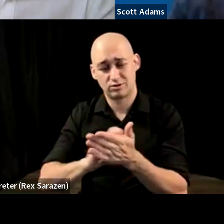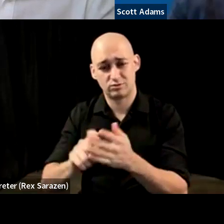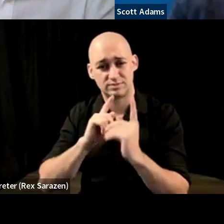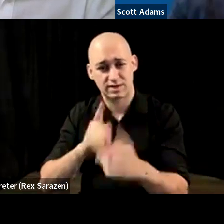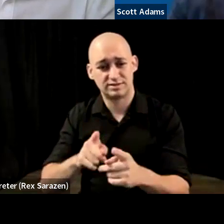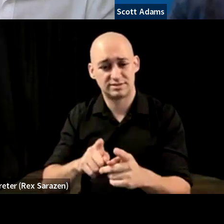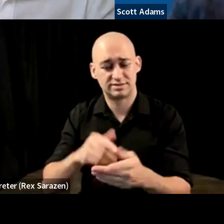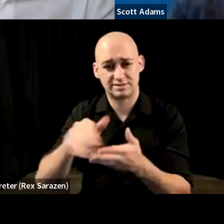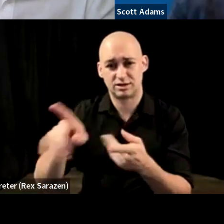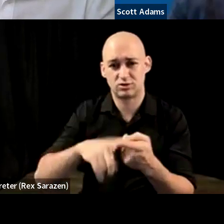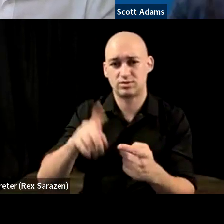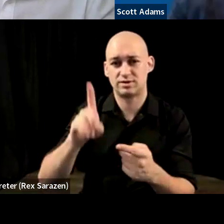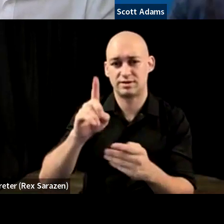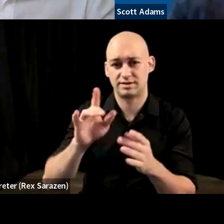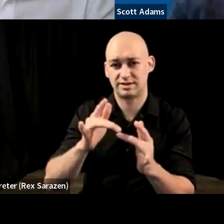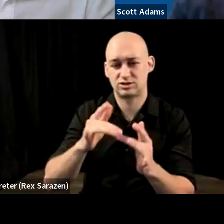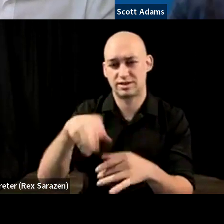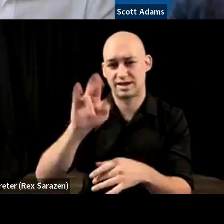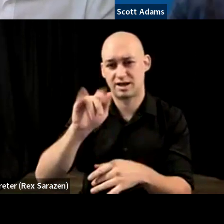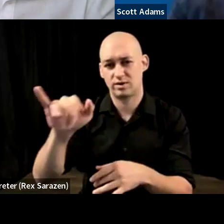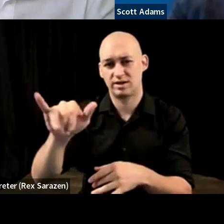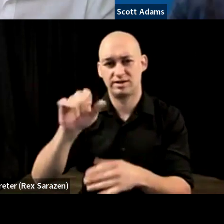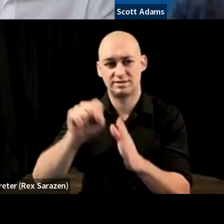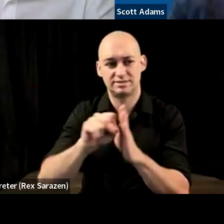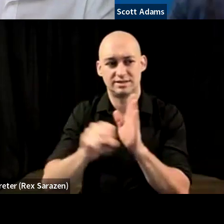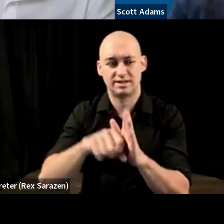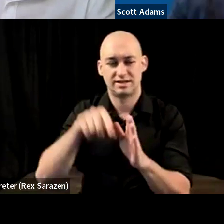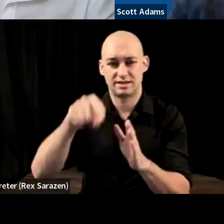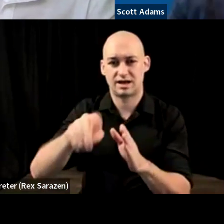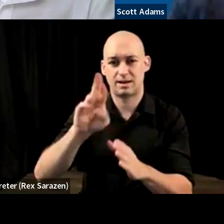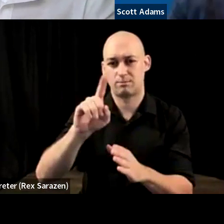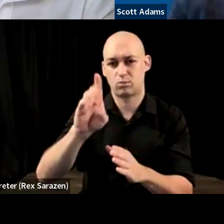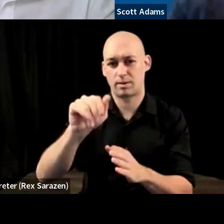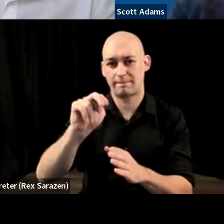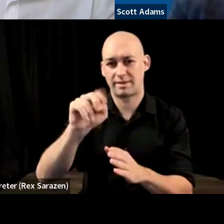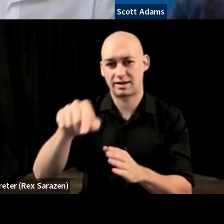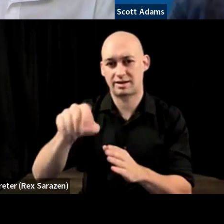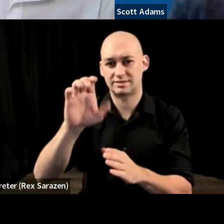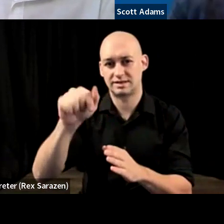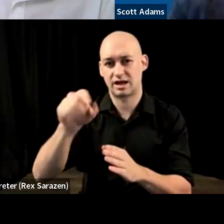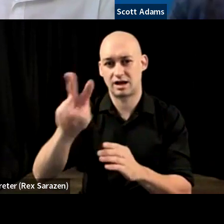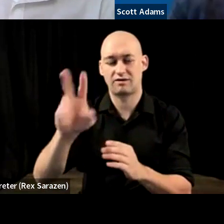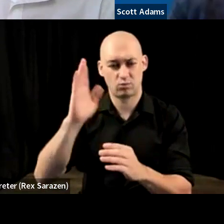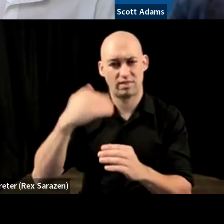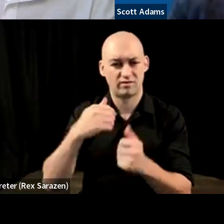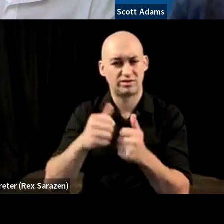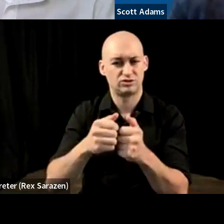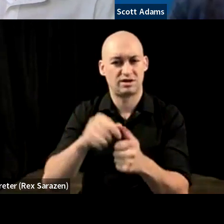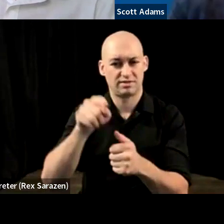digitalequity@state.ca.gov, and it's in the chat. Excuse me I misspoke on the actual title. So,